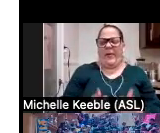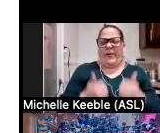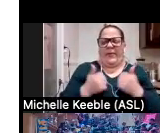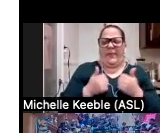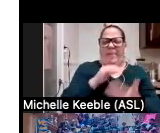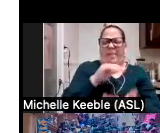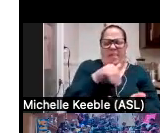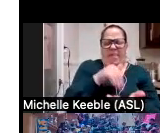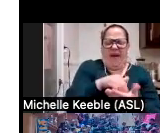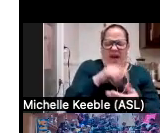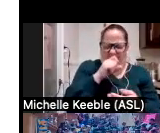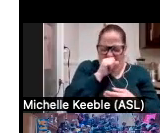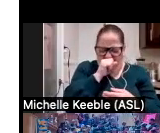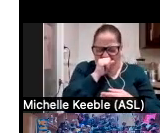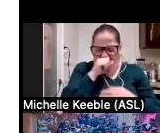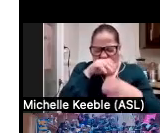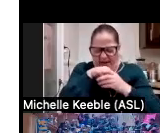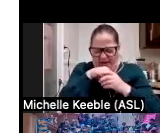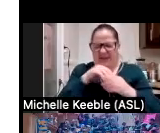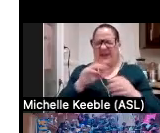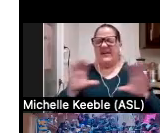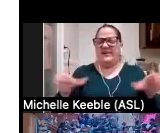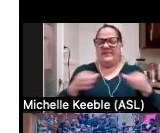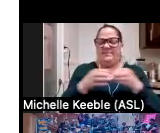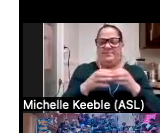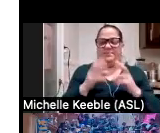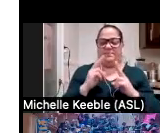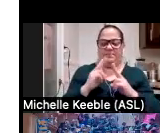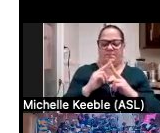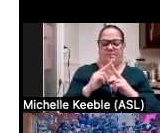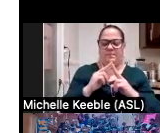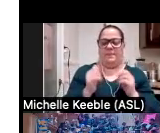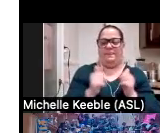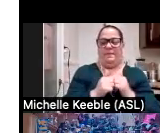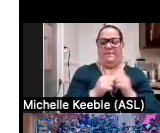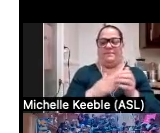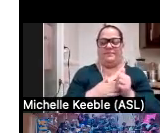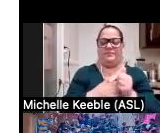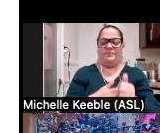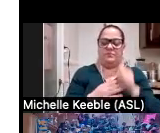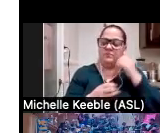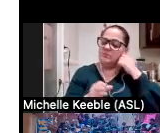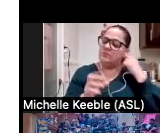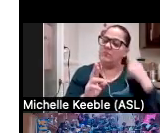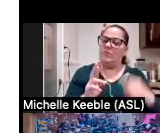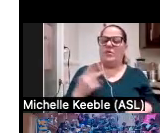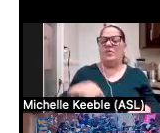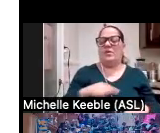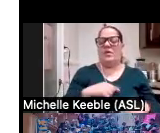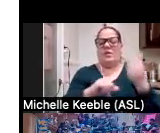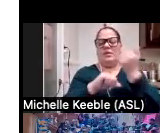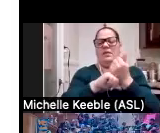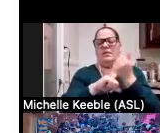you're in a group, Natalie would partner with an academic leader or um an advocate leader who would